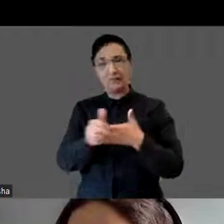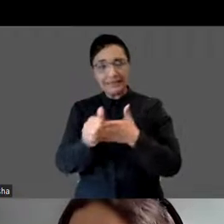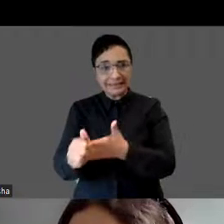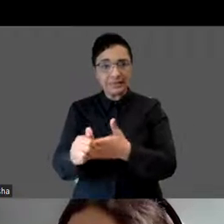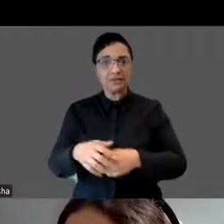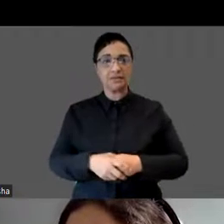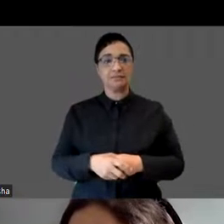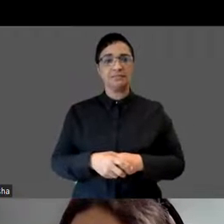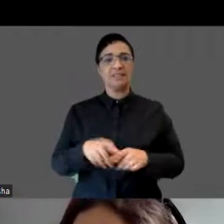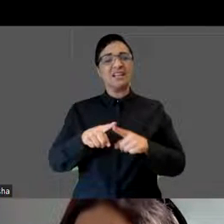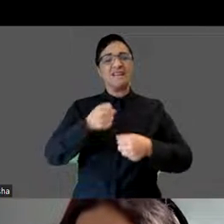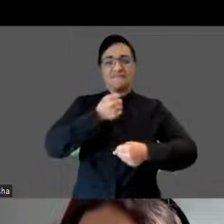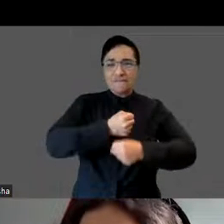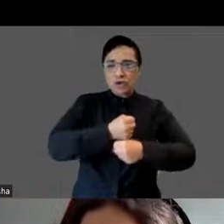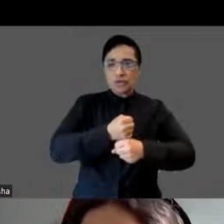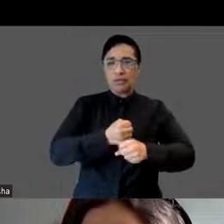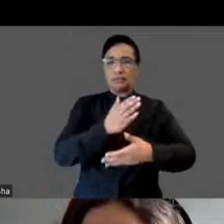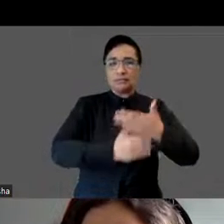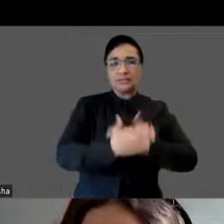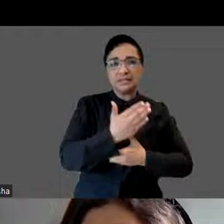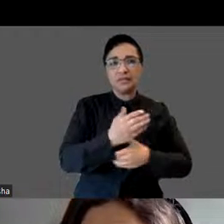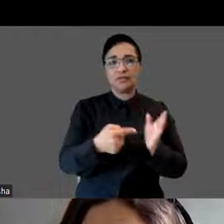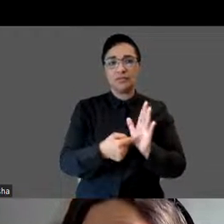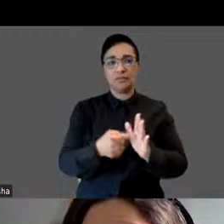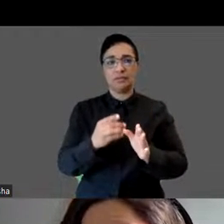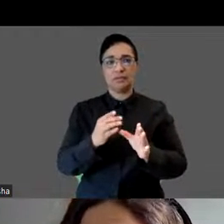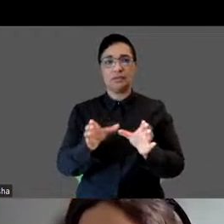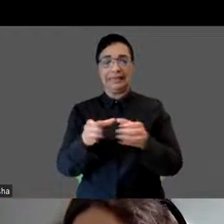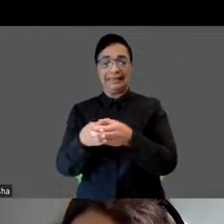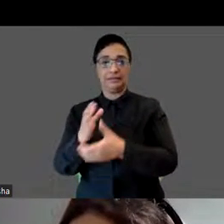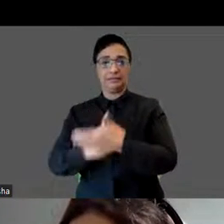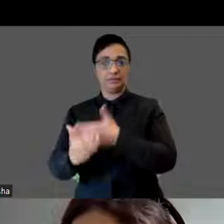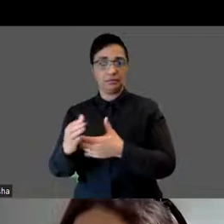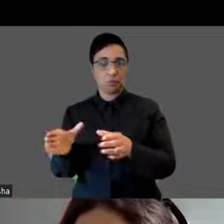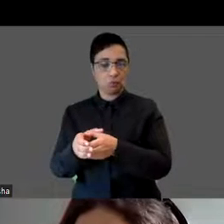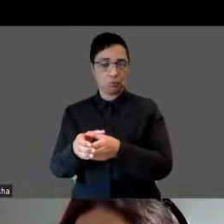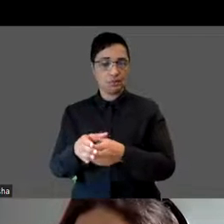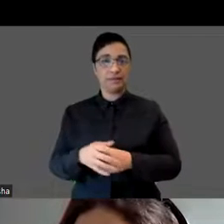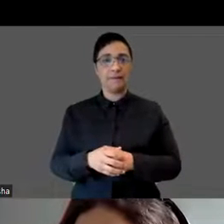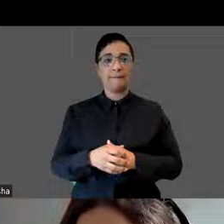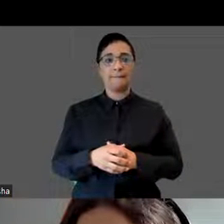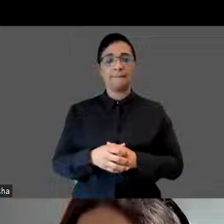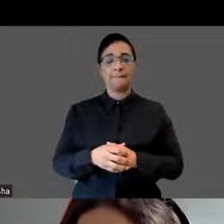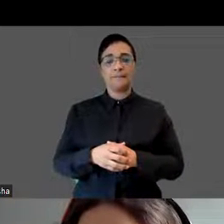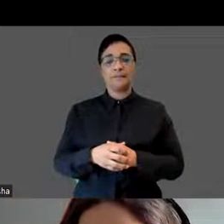A lot of OPD and generated data are focused on disability groups, specifically the organizations